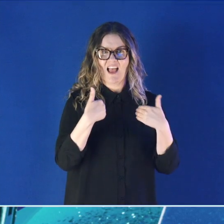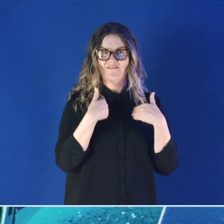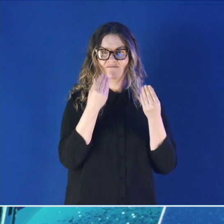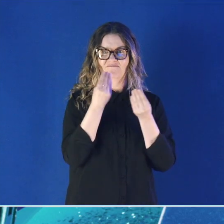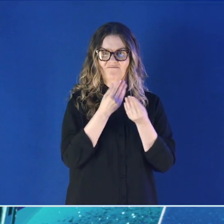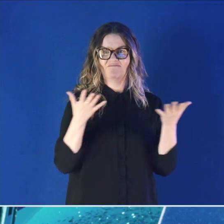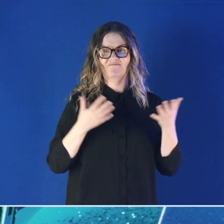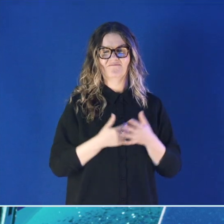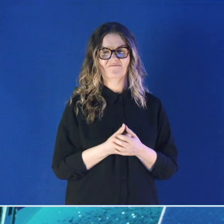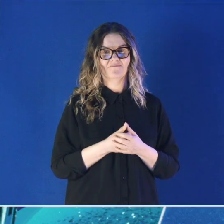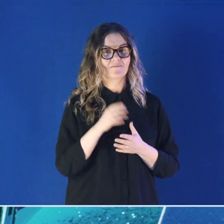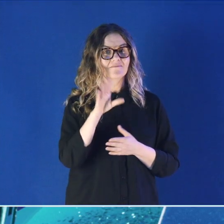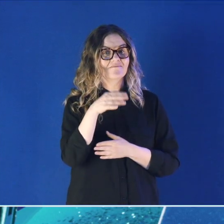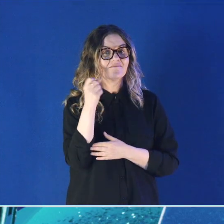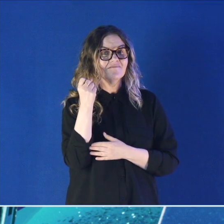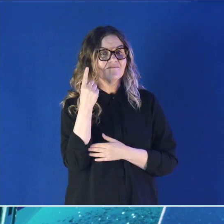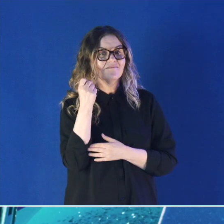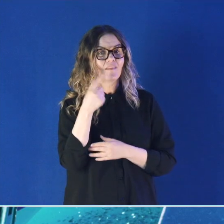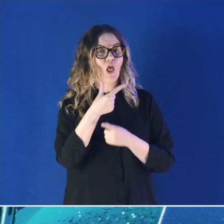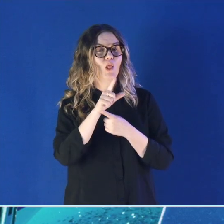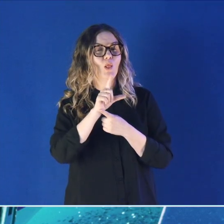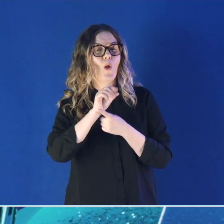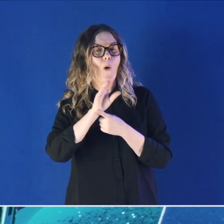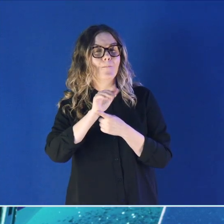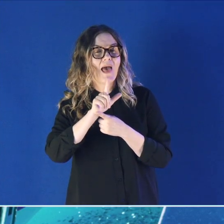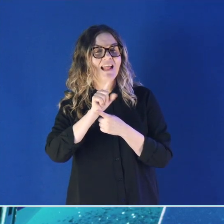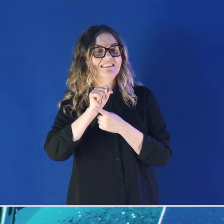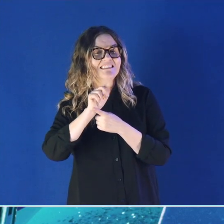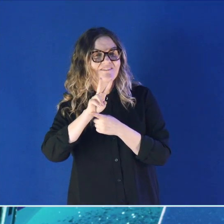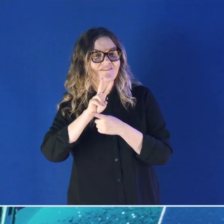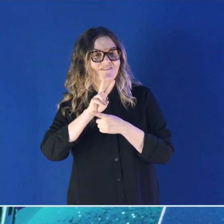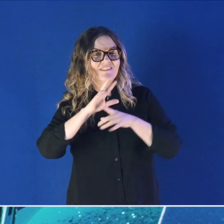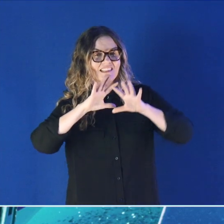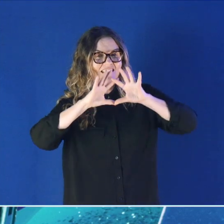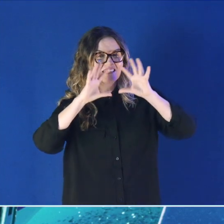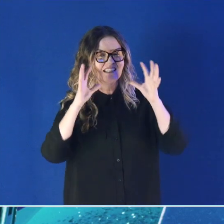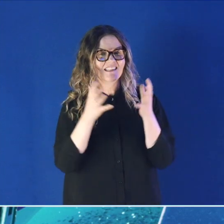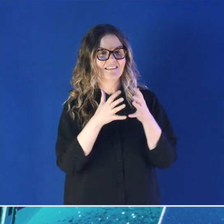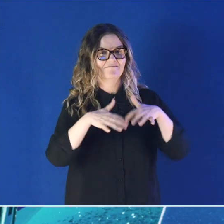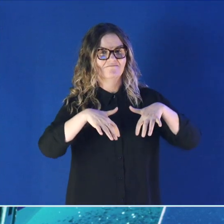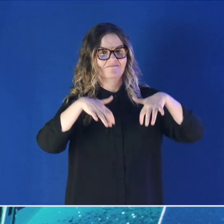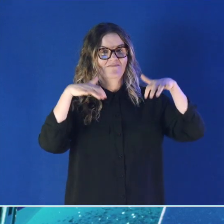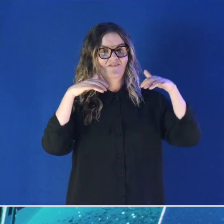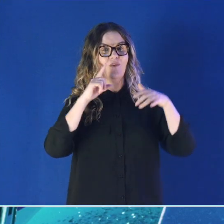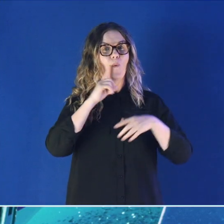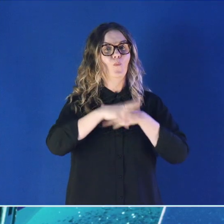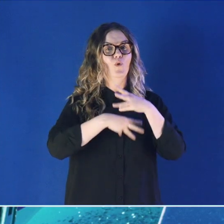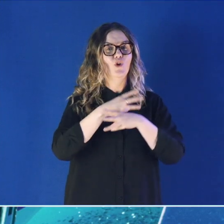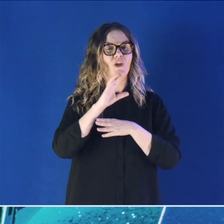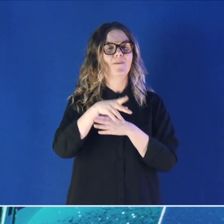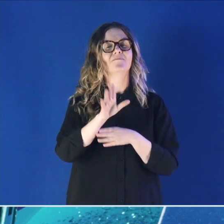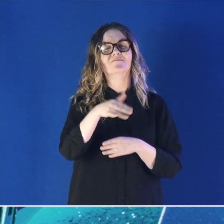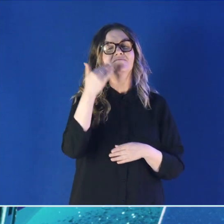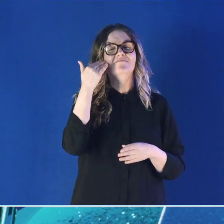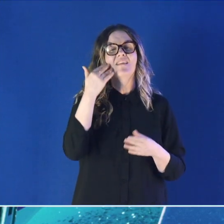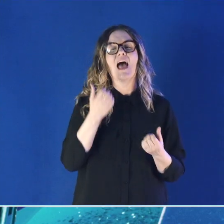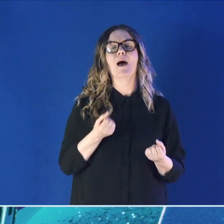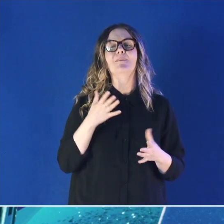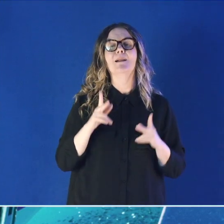of the World Cup, the unique viewers in 2022 was 5 billion viewers.